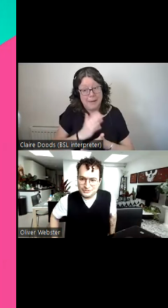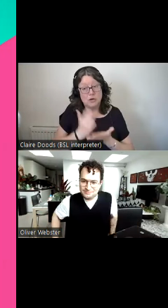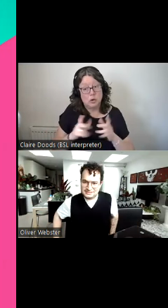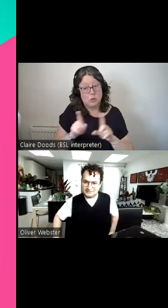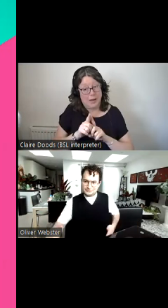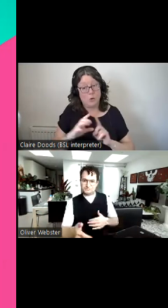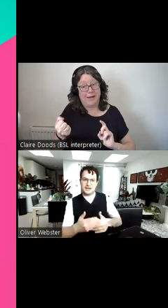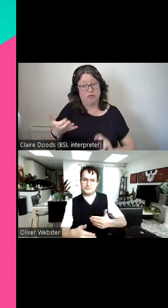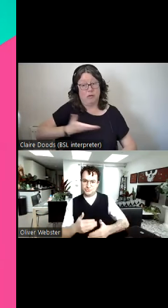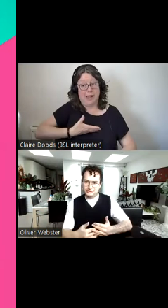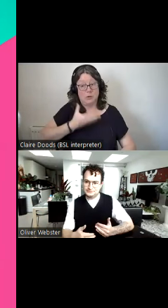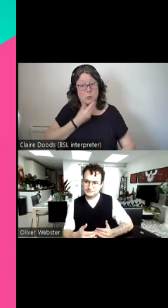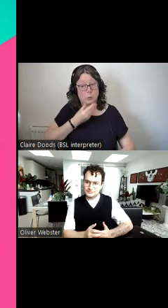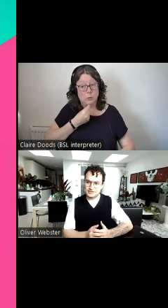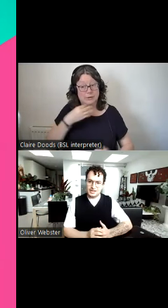There should be some sort of paper trail.